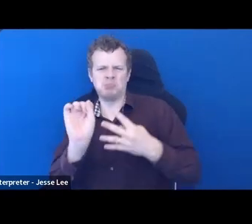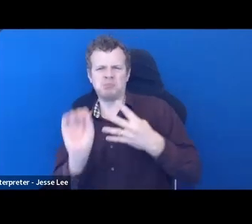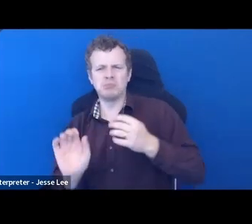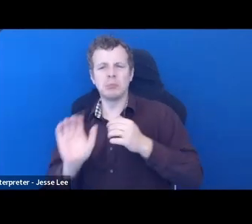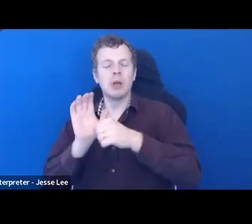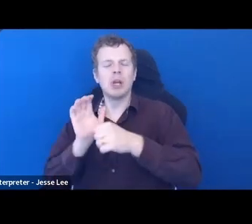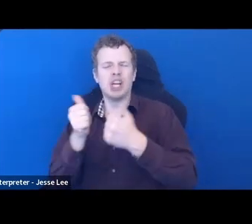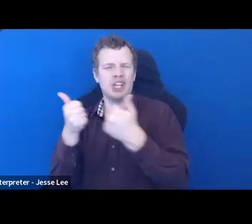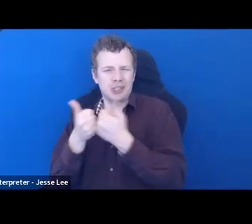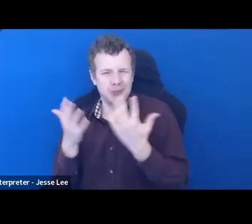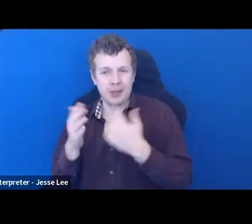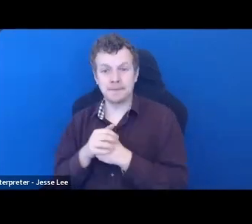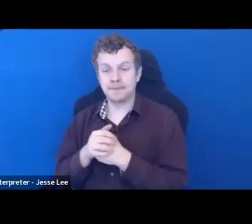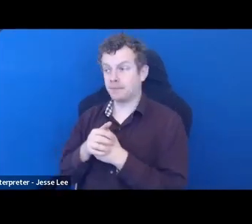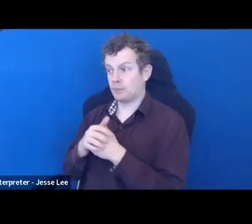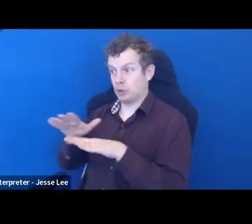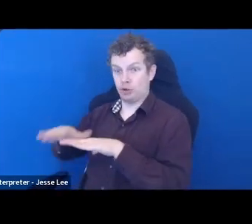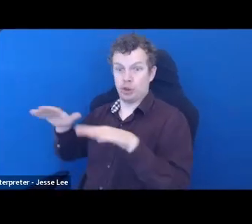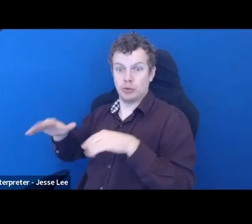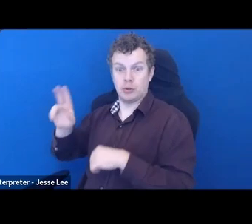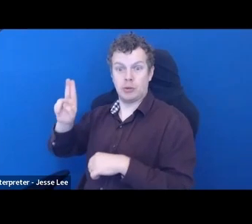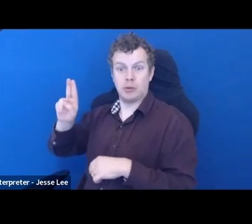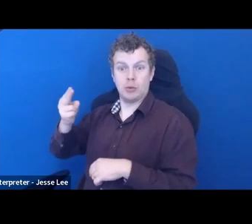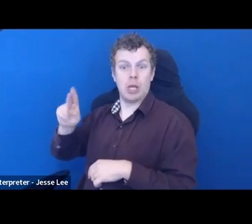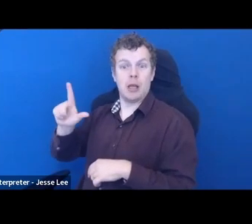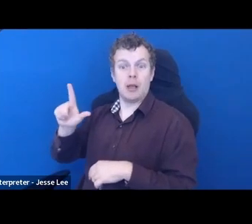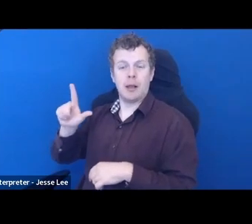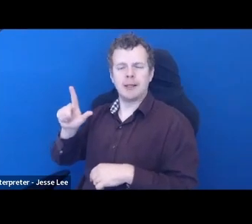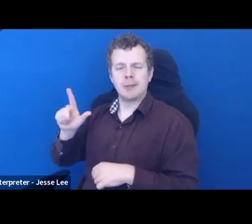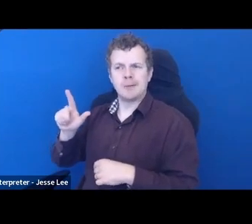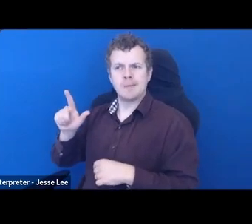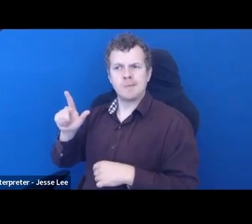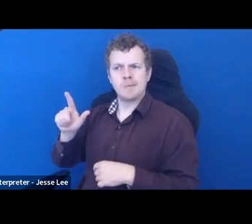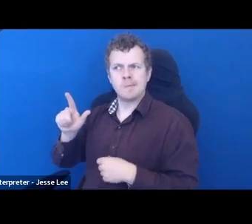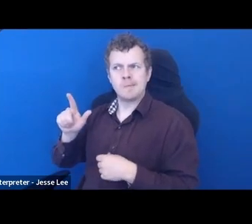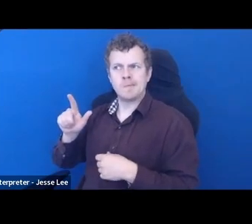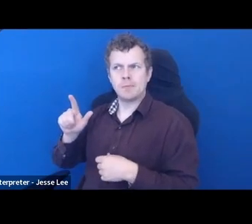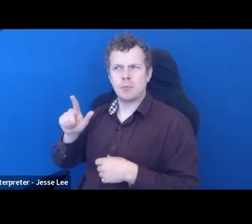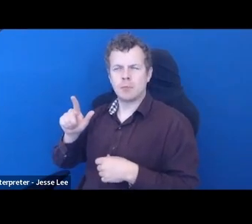Children who have unilateral hearing loss often have difficulty understanding speech